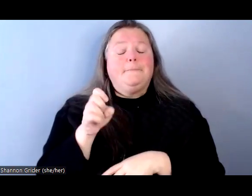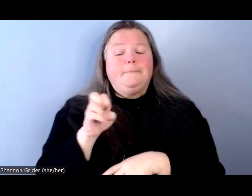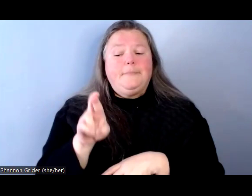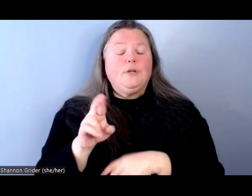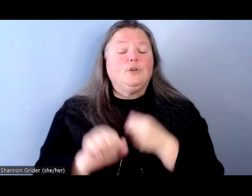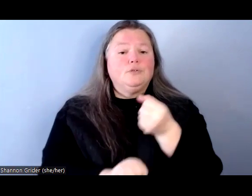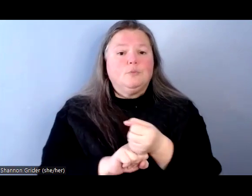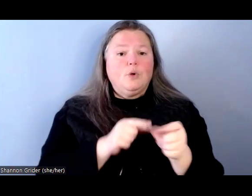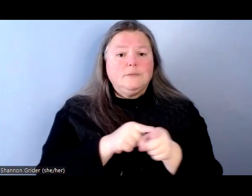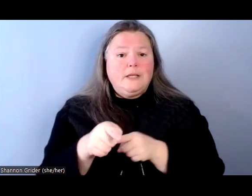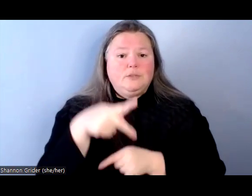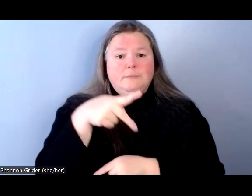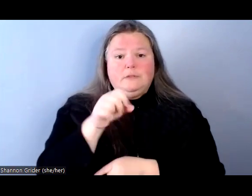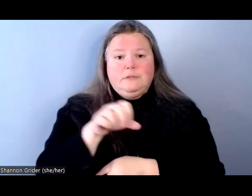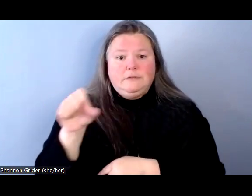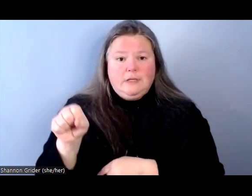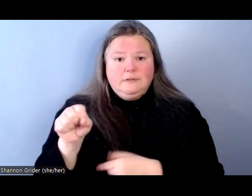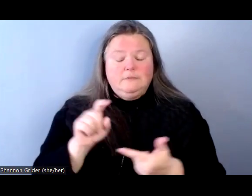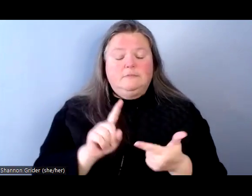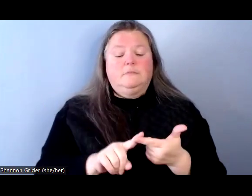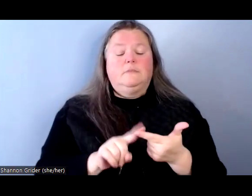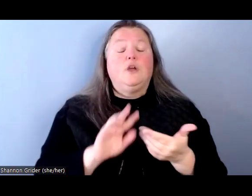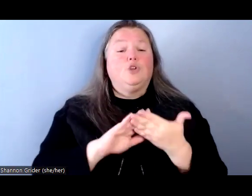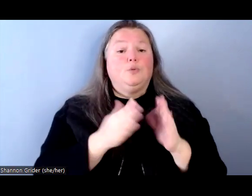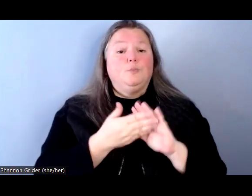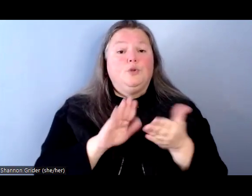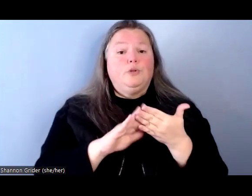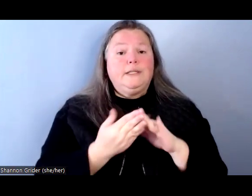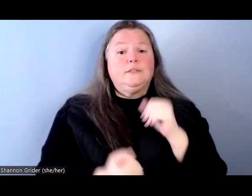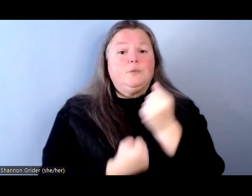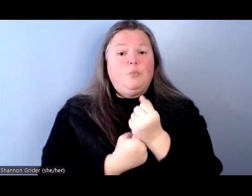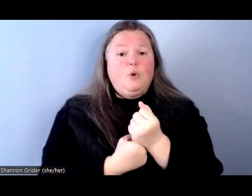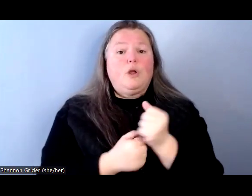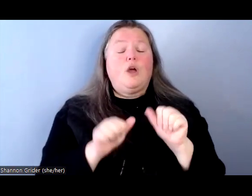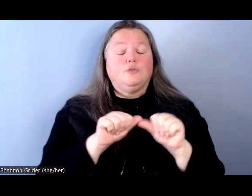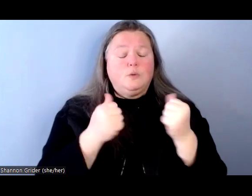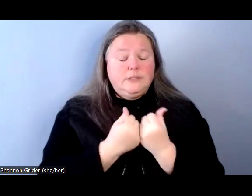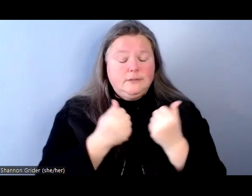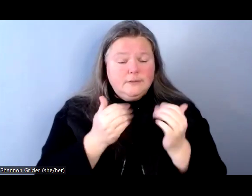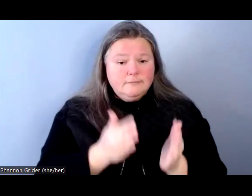Peer Support Specialists (PSS), Community Support Associates